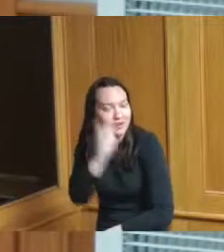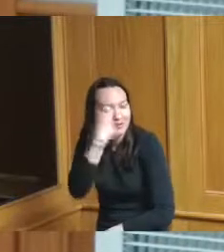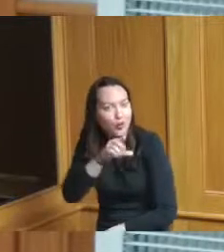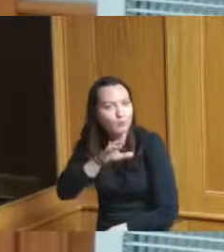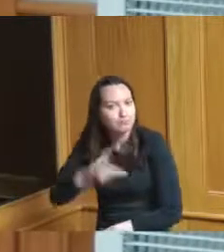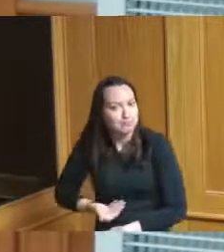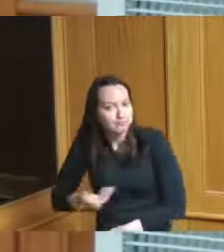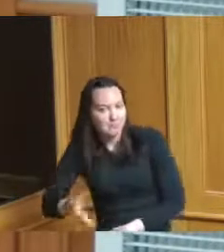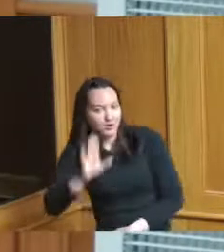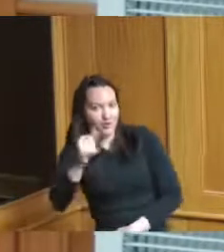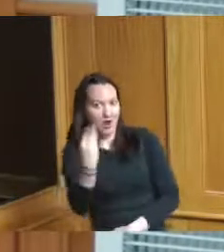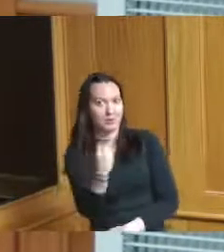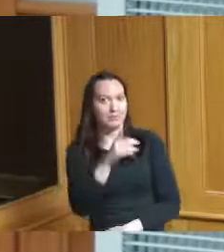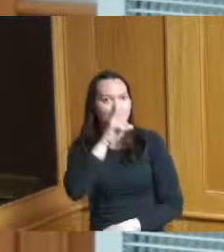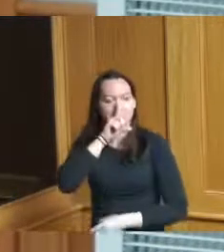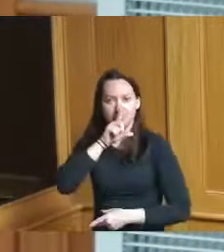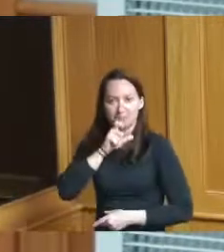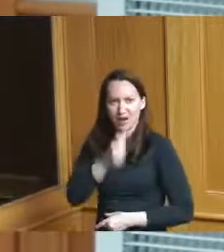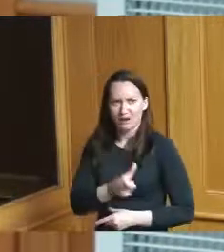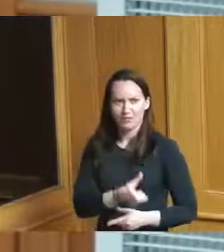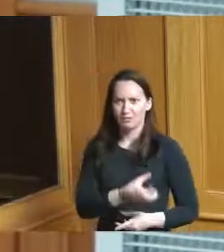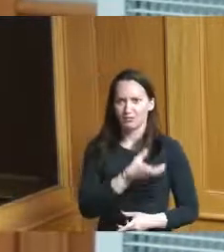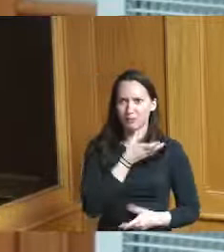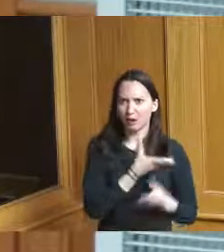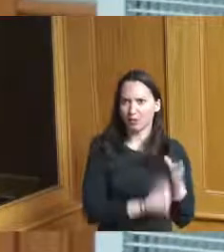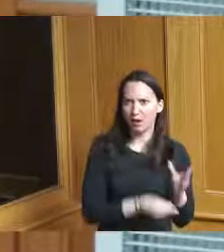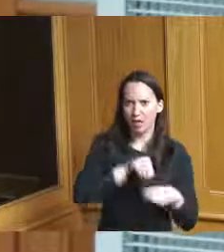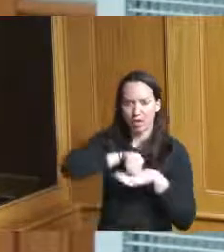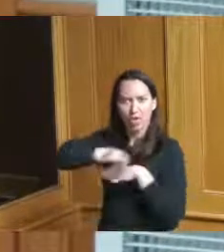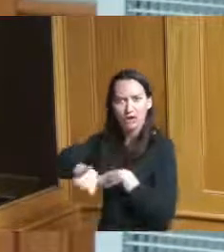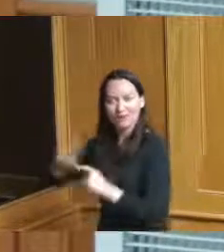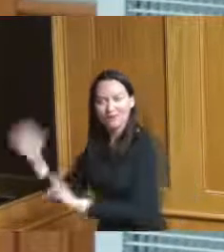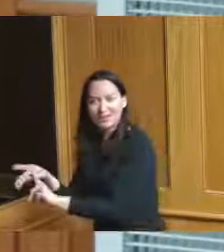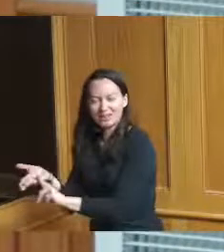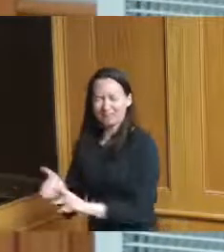but it wasn't the action of losing her mother so what that tell I mean so that's